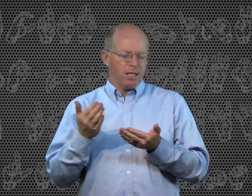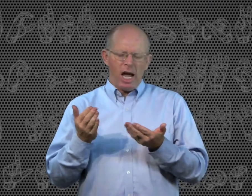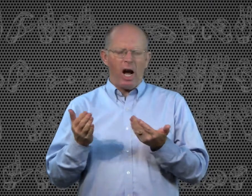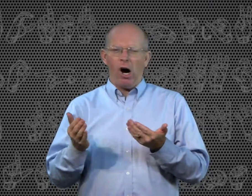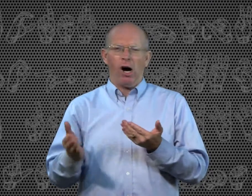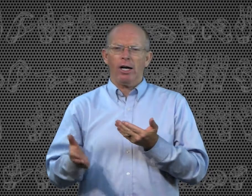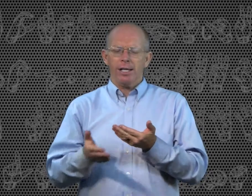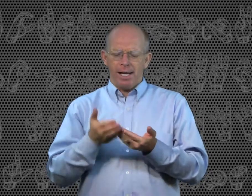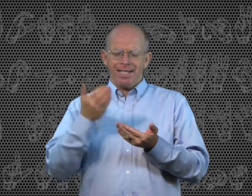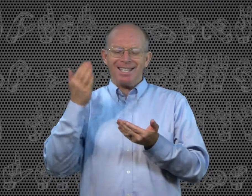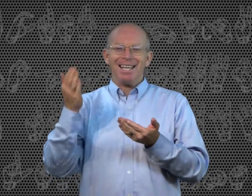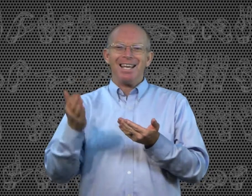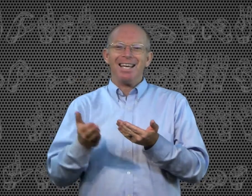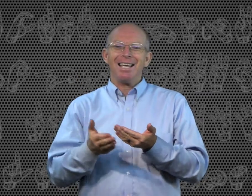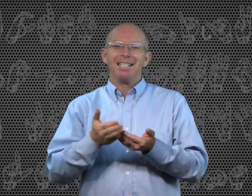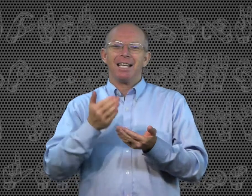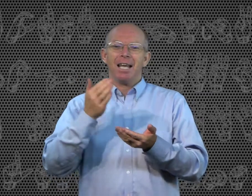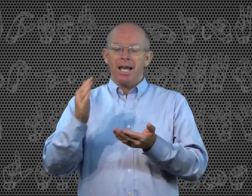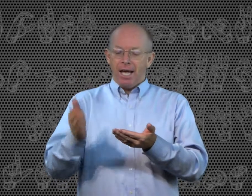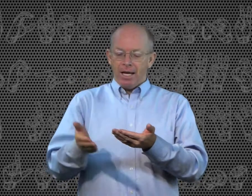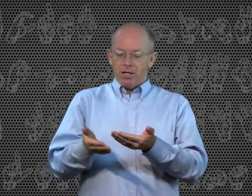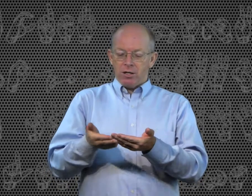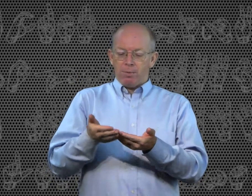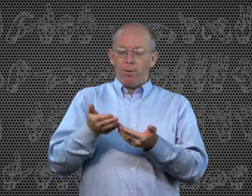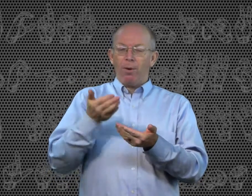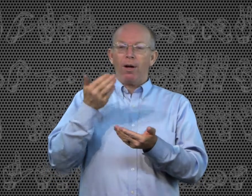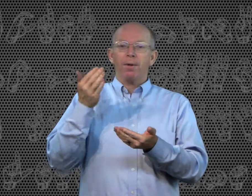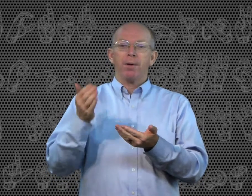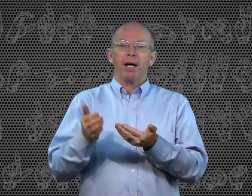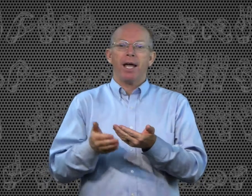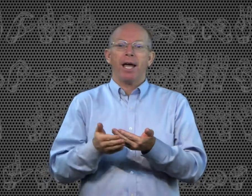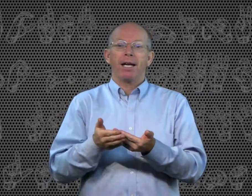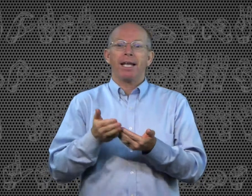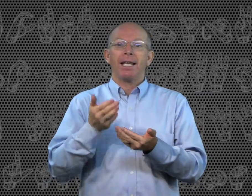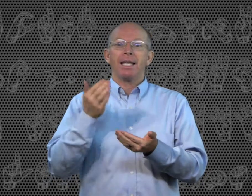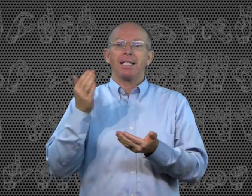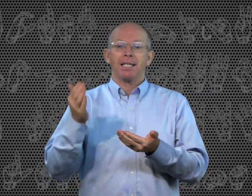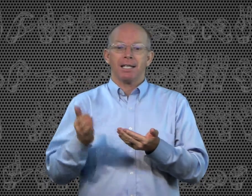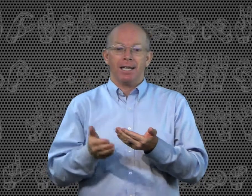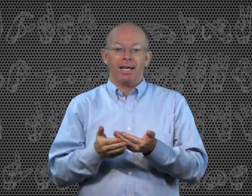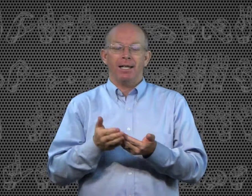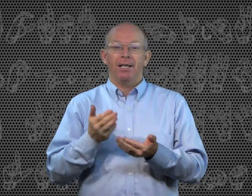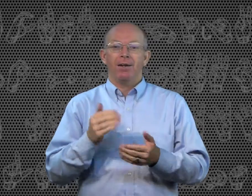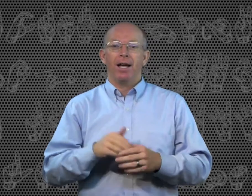It is not HARD, it is EASY. And you pull up your hand EASILY. OK?